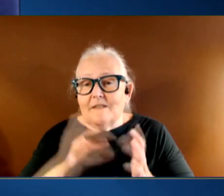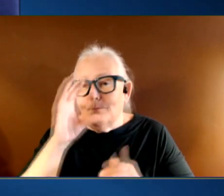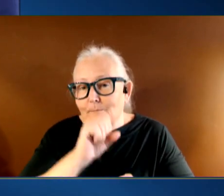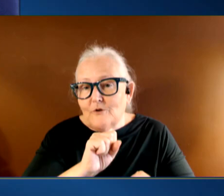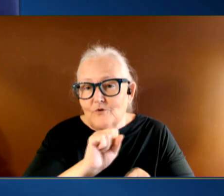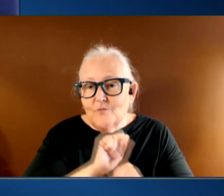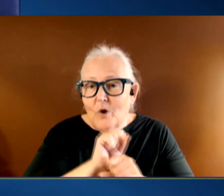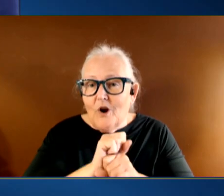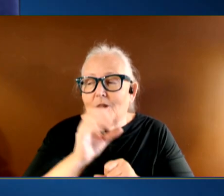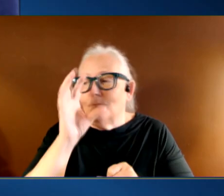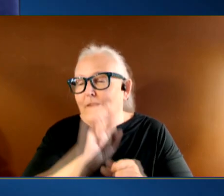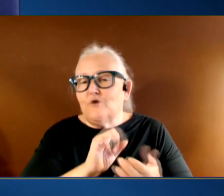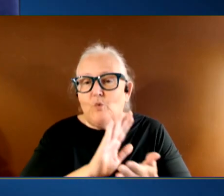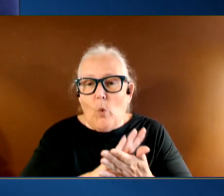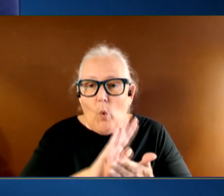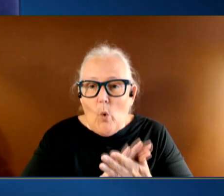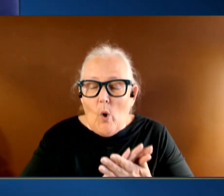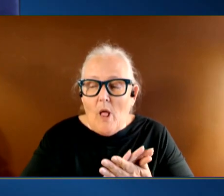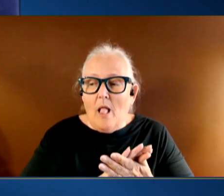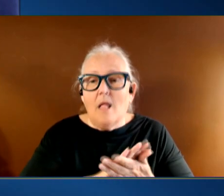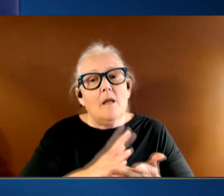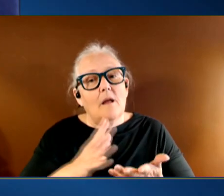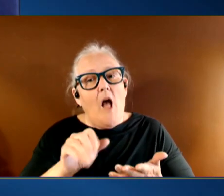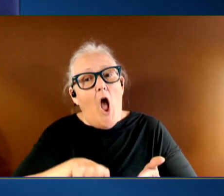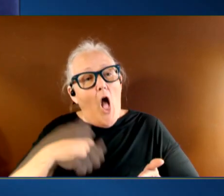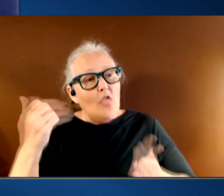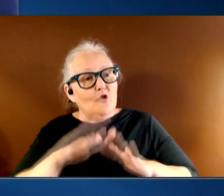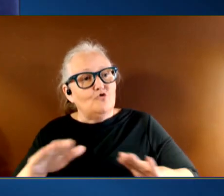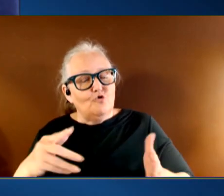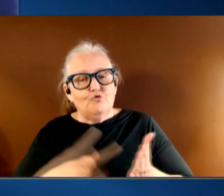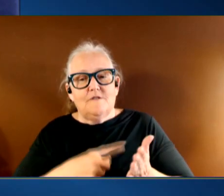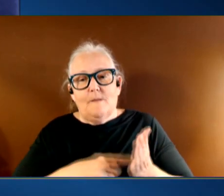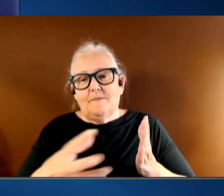they also have to get pulled from school. The cost of food when you go to that trip,